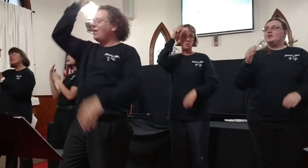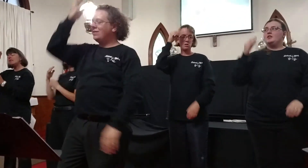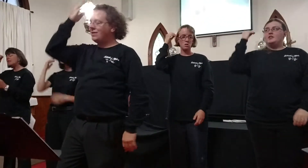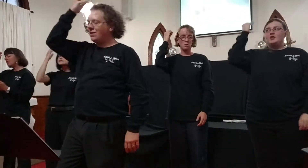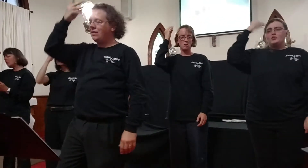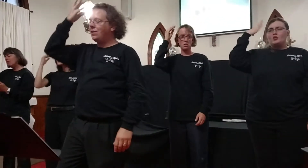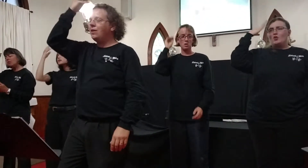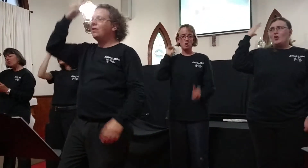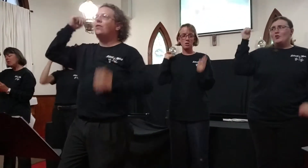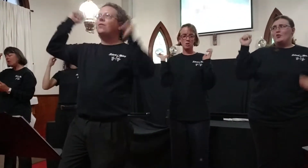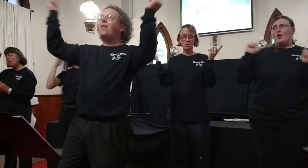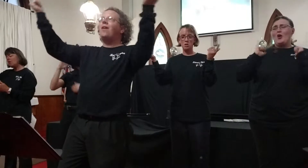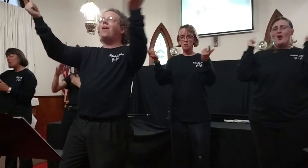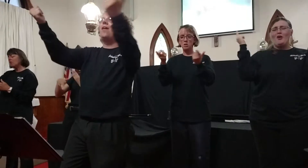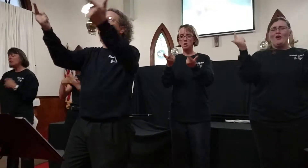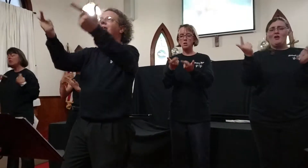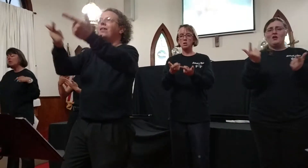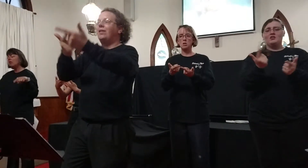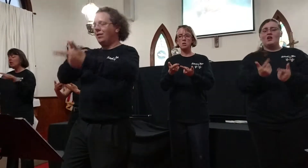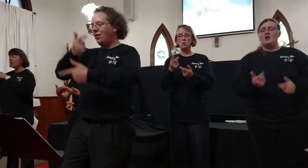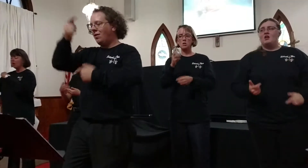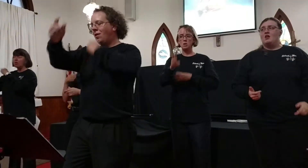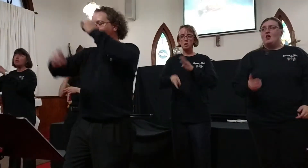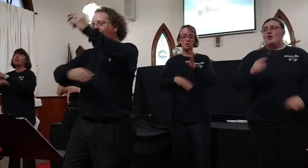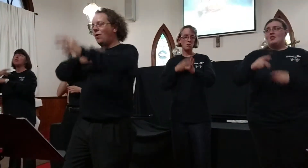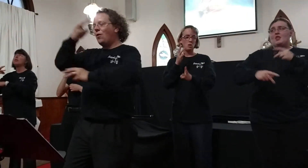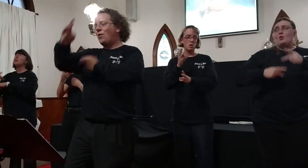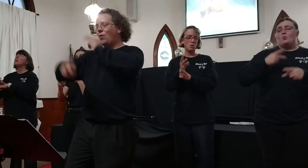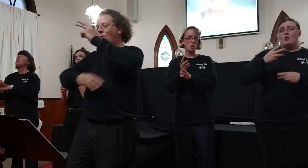Consider all